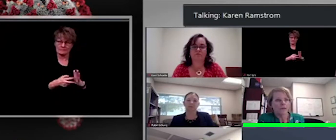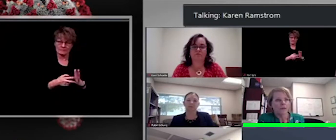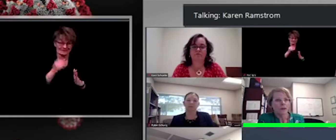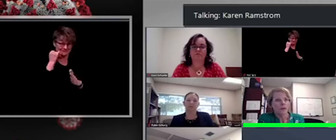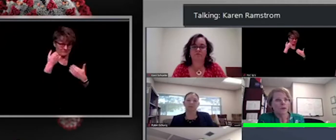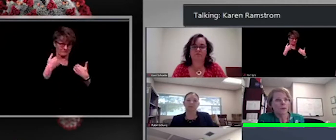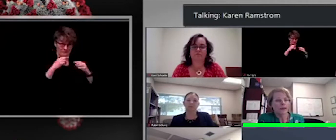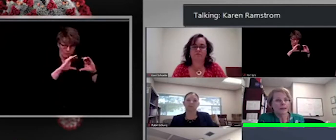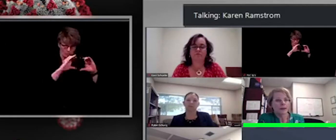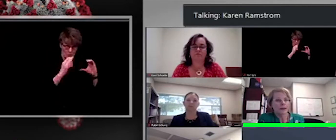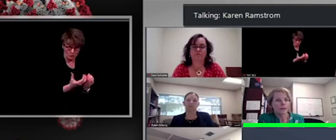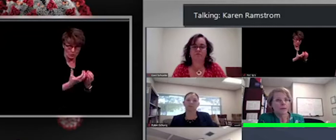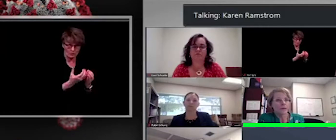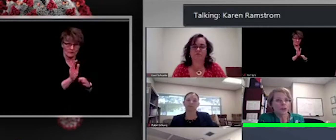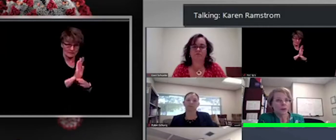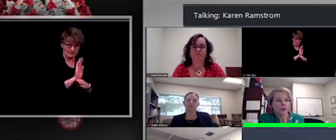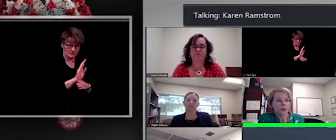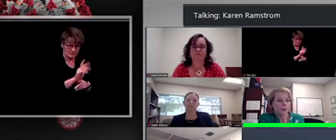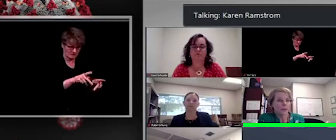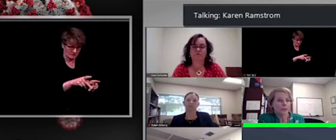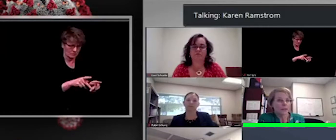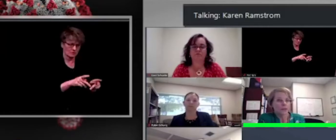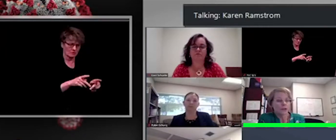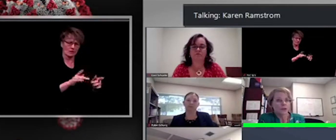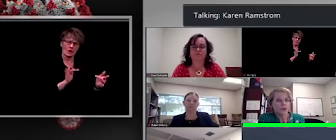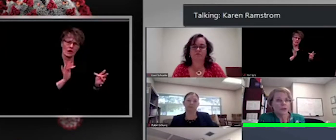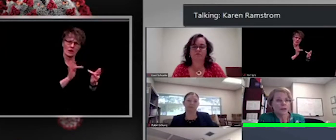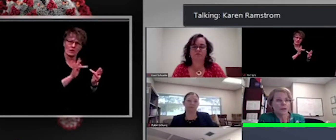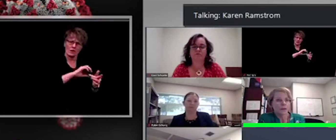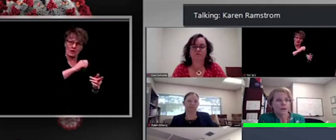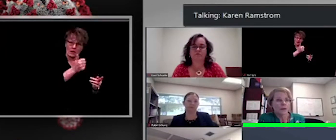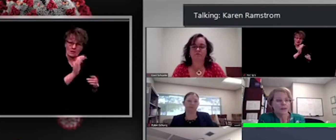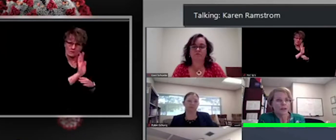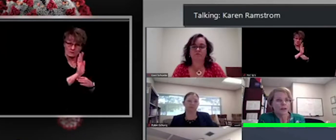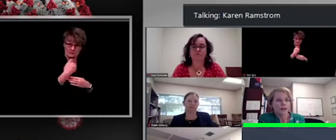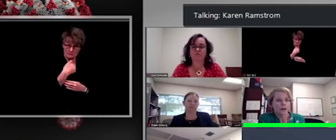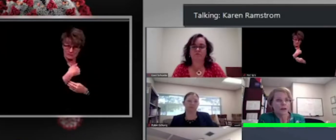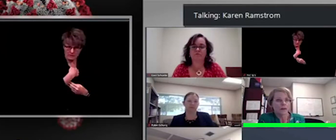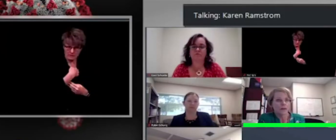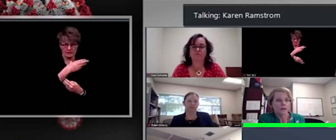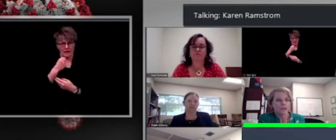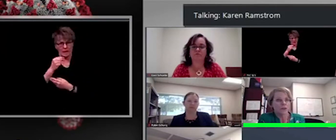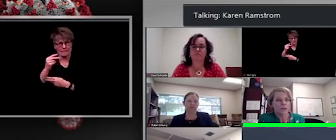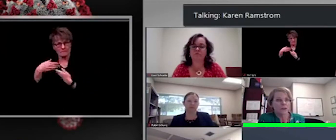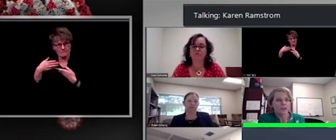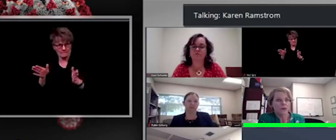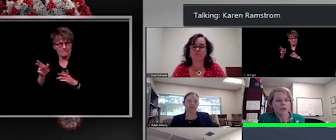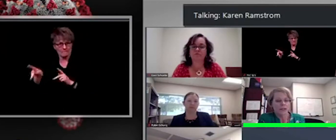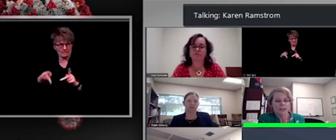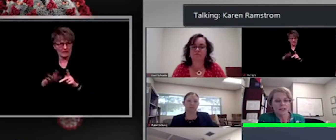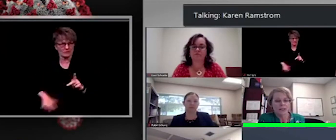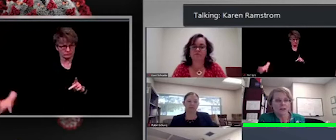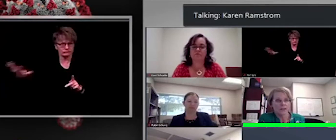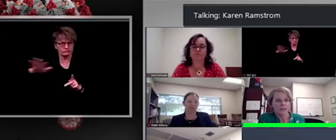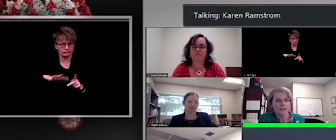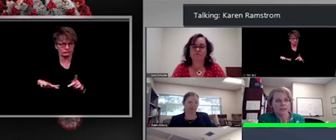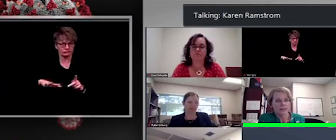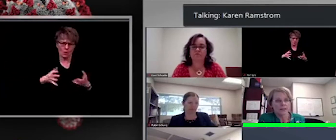Generally, we recommend individuals in these groups to go get tested out at the state testing